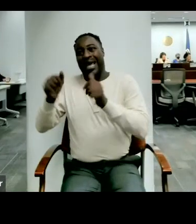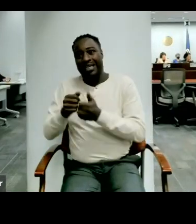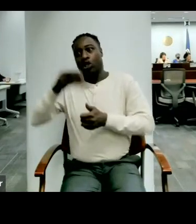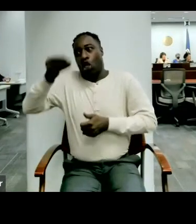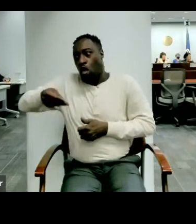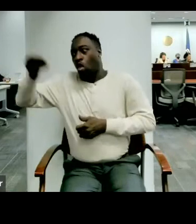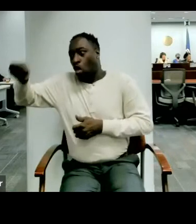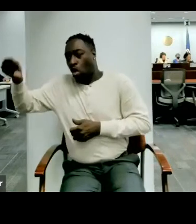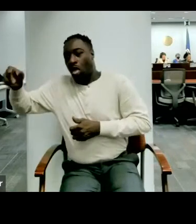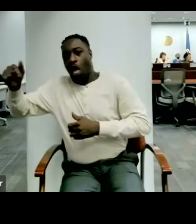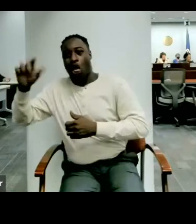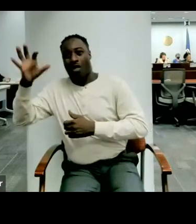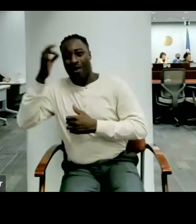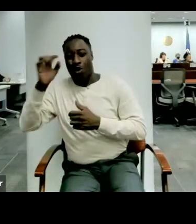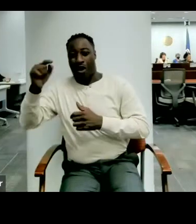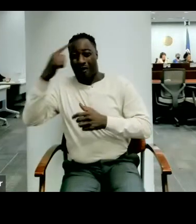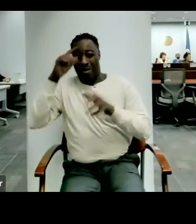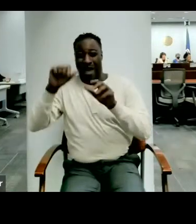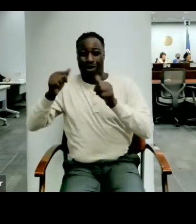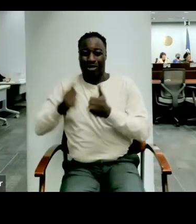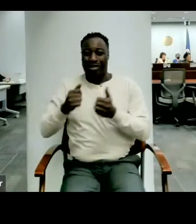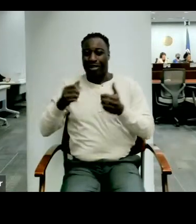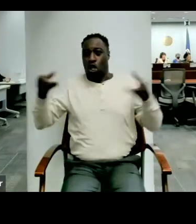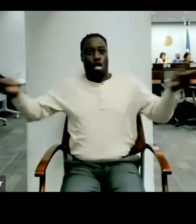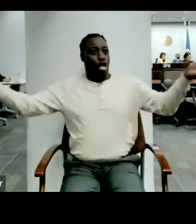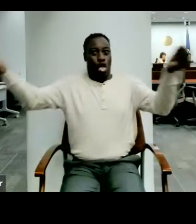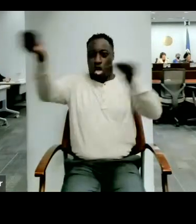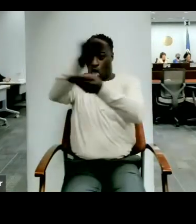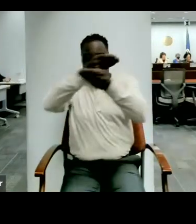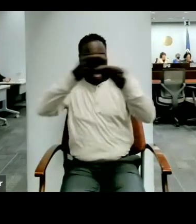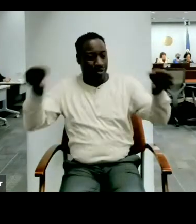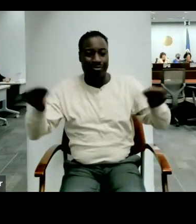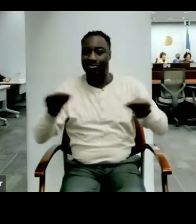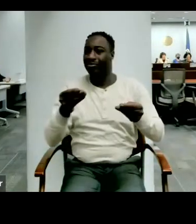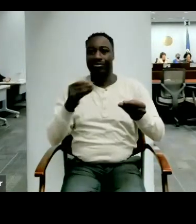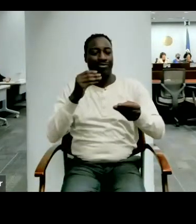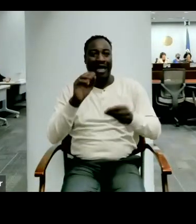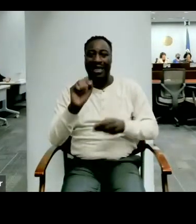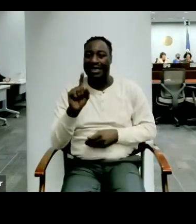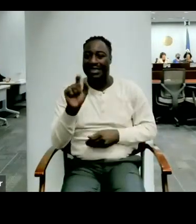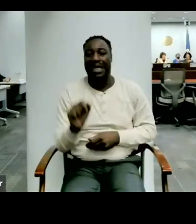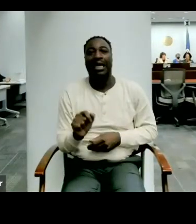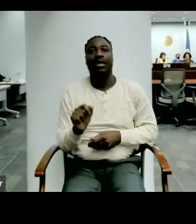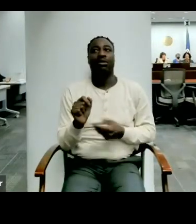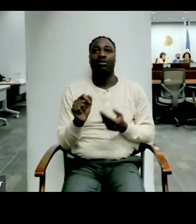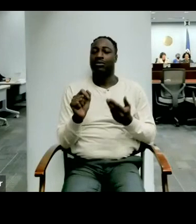Federal Government agencies um the breadth of the data that the NAS has